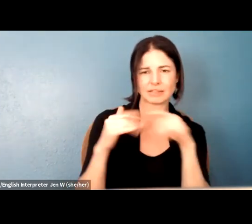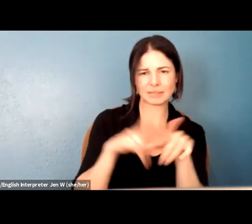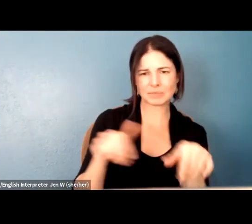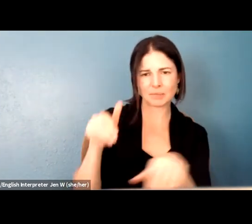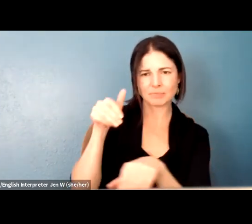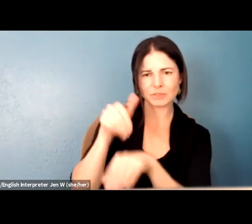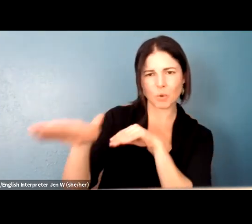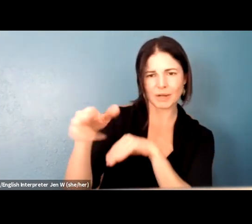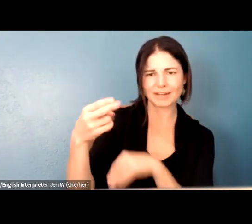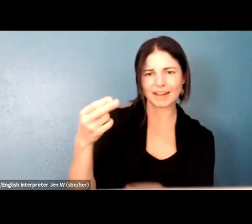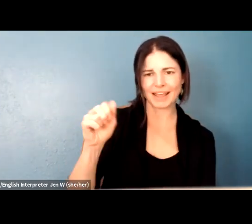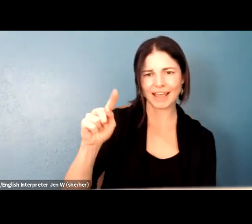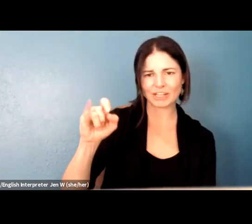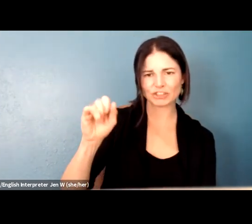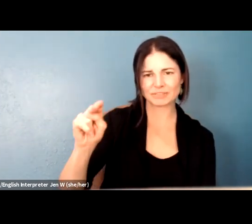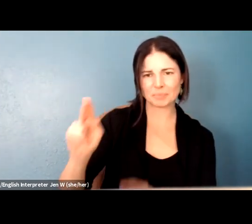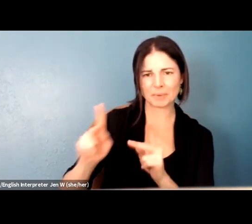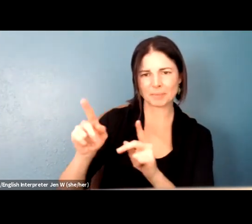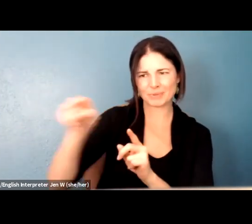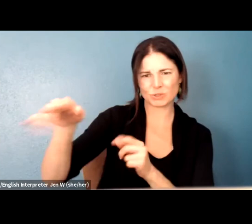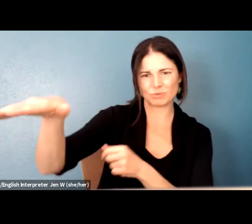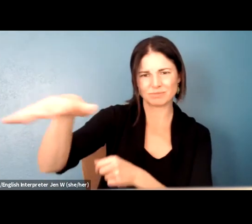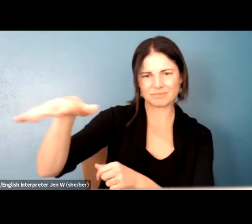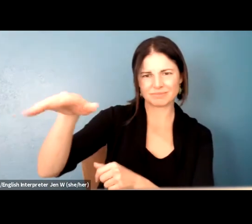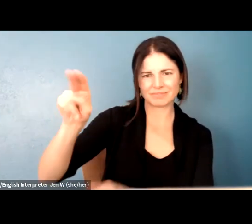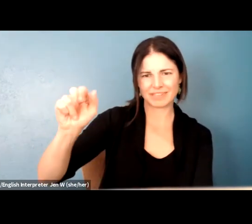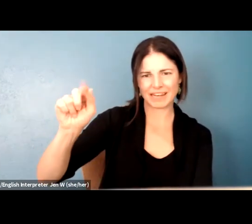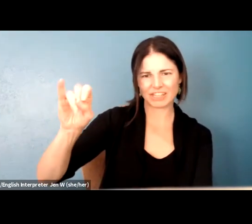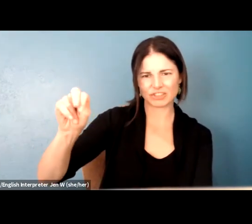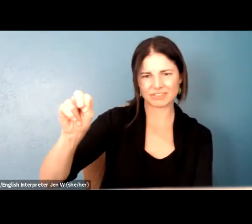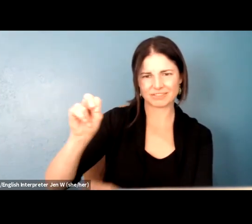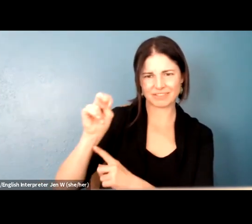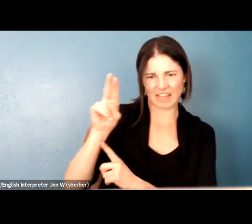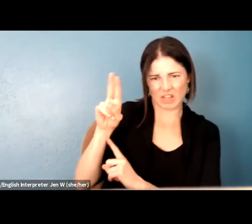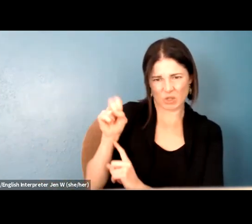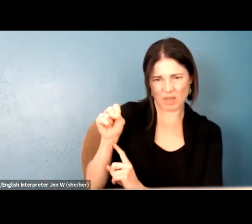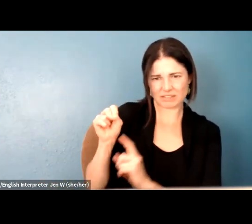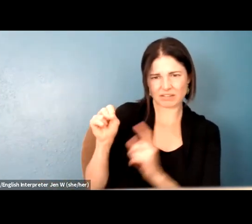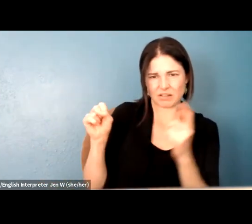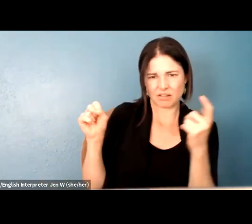to a nation that the US has literally rate changing its